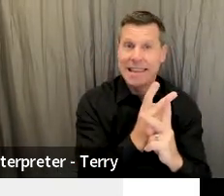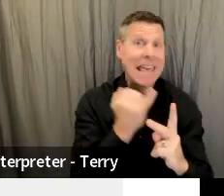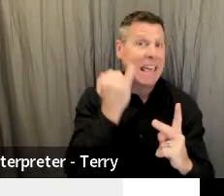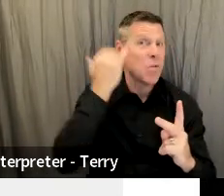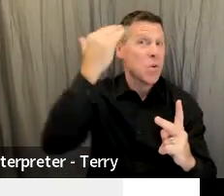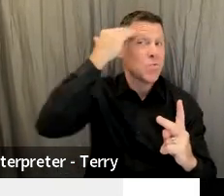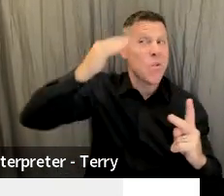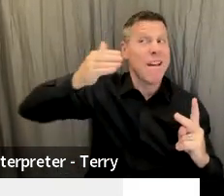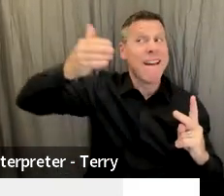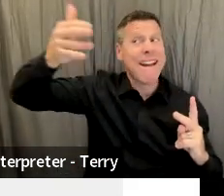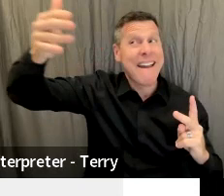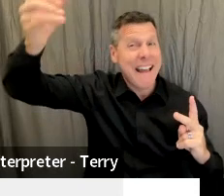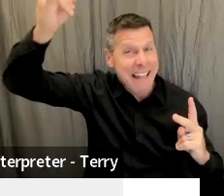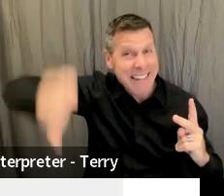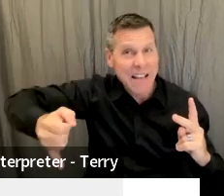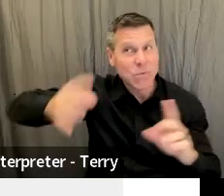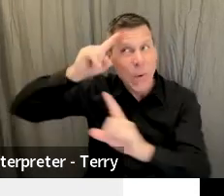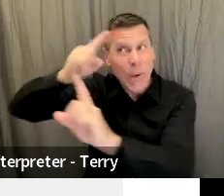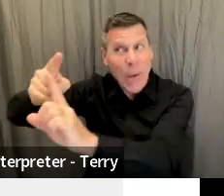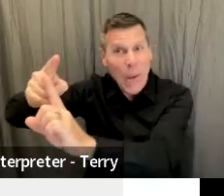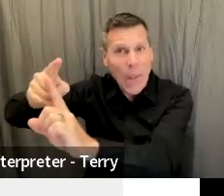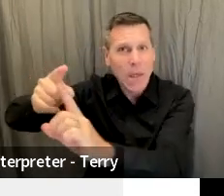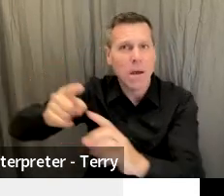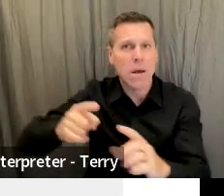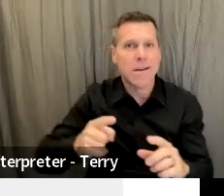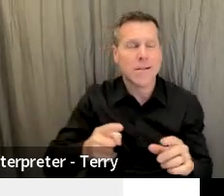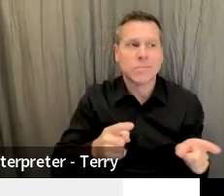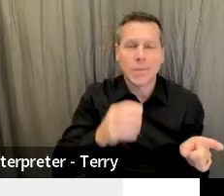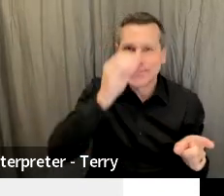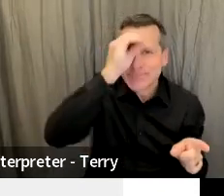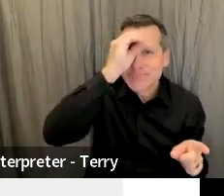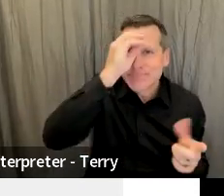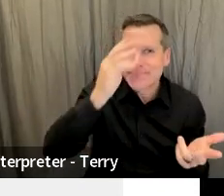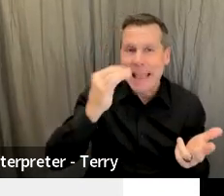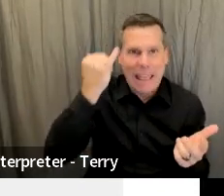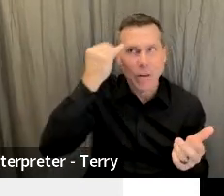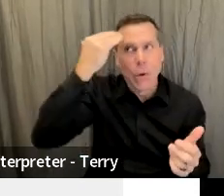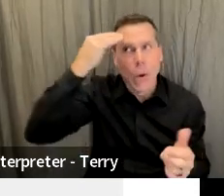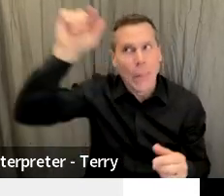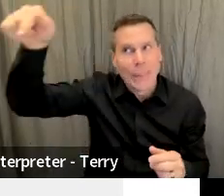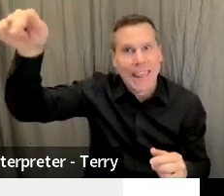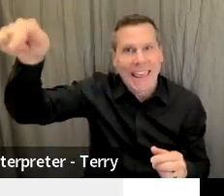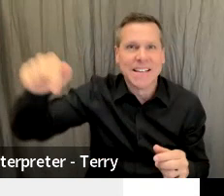we could have been a little more efficient in the way that we were doing things. So we, I, I, the way I look at it